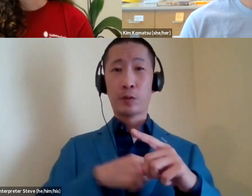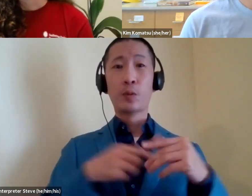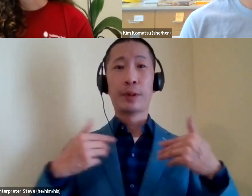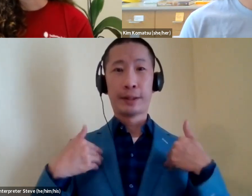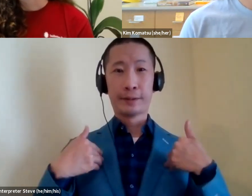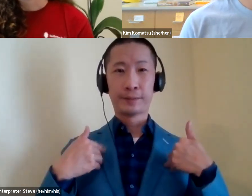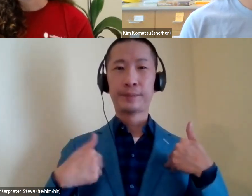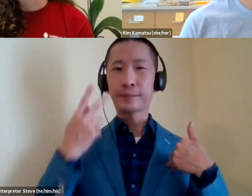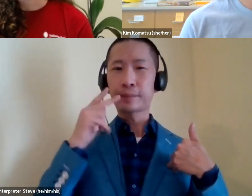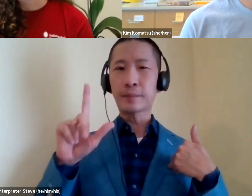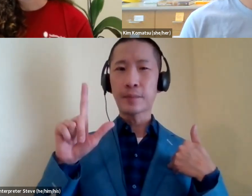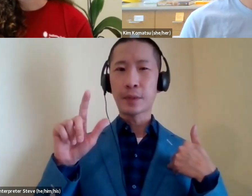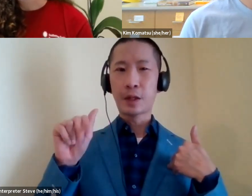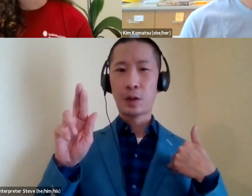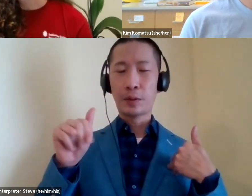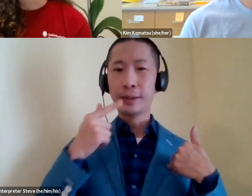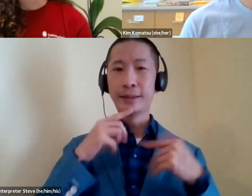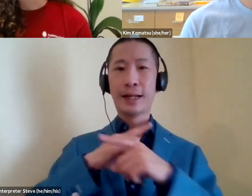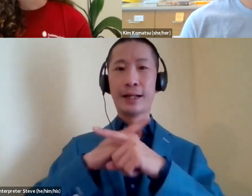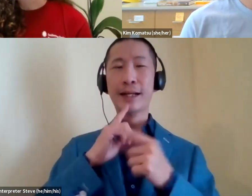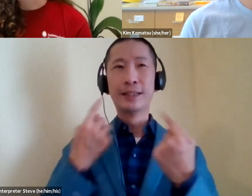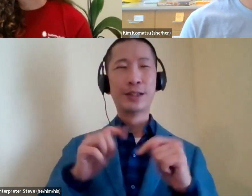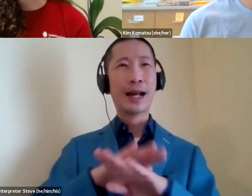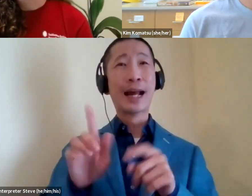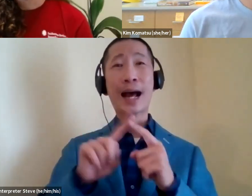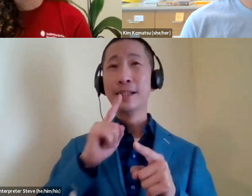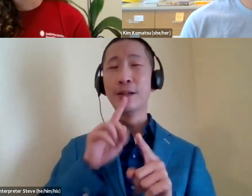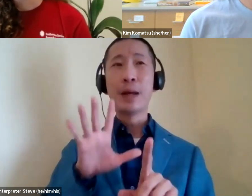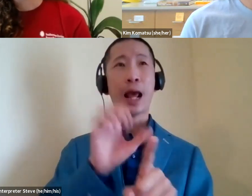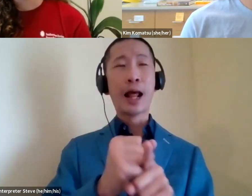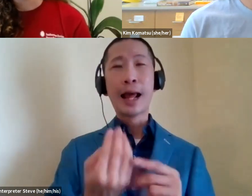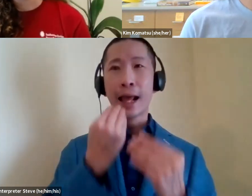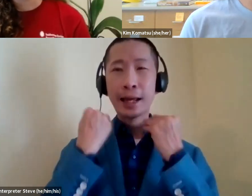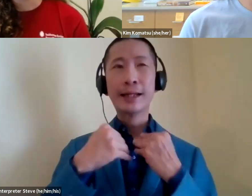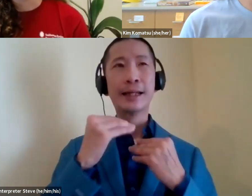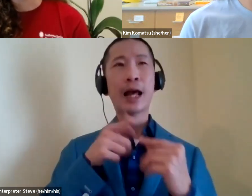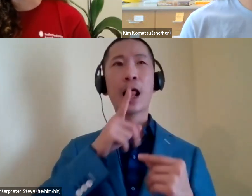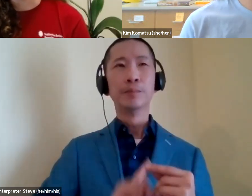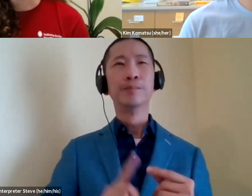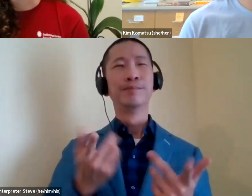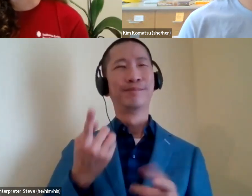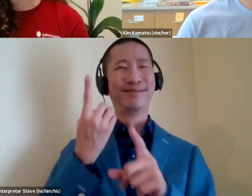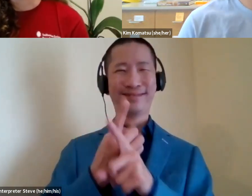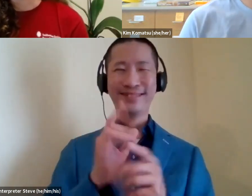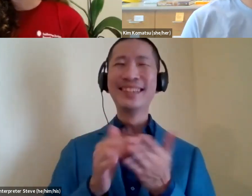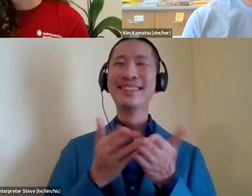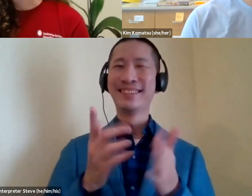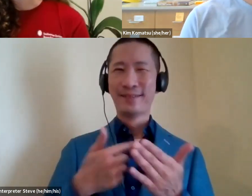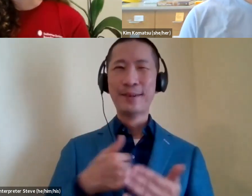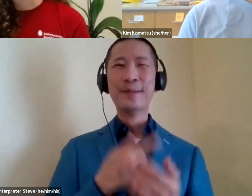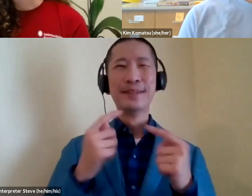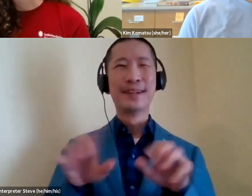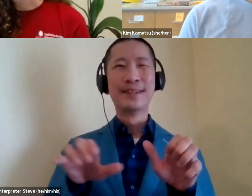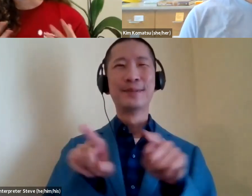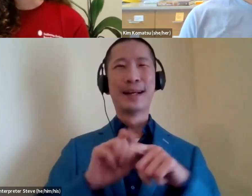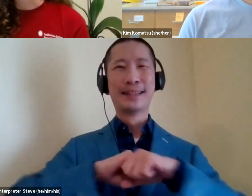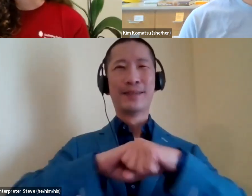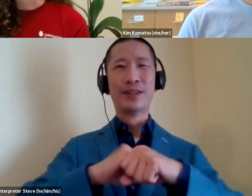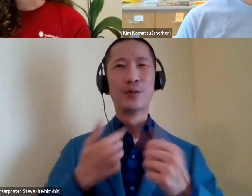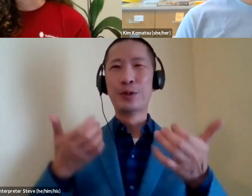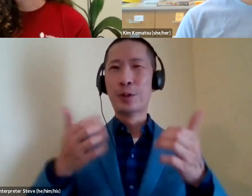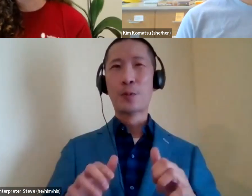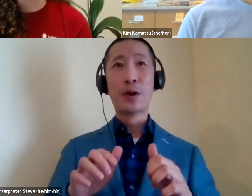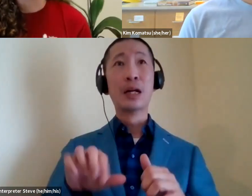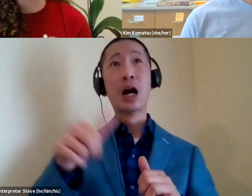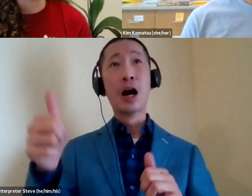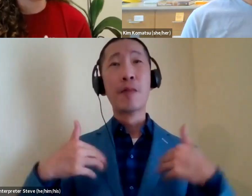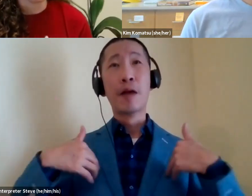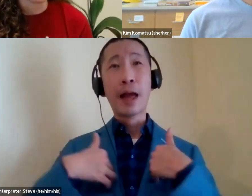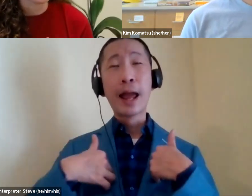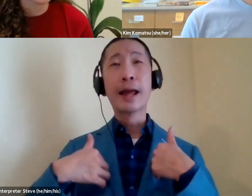Emily Borger: I see Laura said, "Defenses is trying not to get eaten." That's pretty much in general, what we do as a defense. We don't want to get eaten, especially plants.